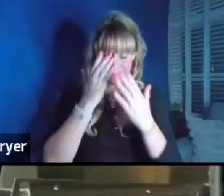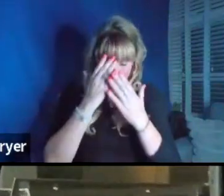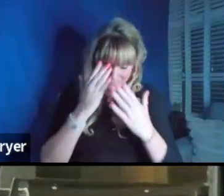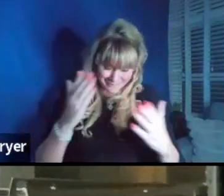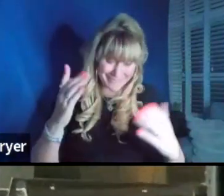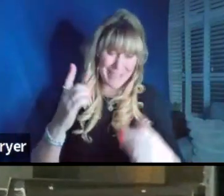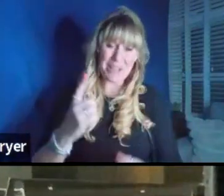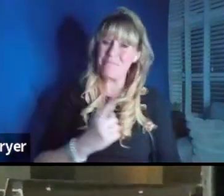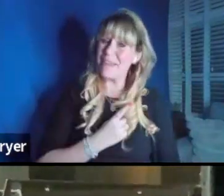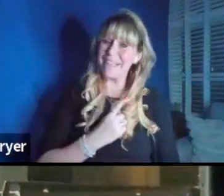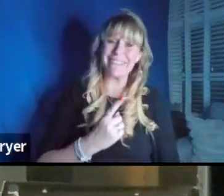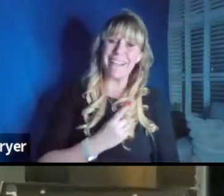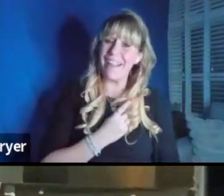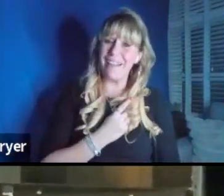myself